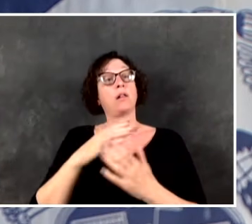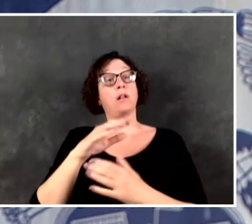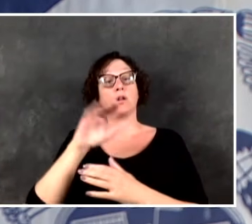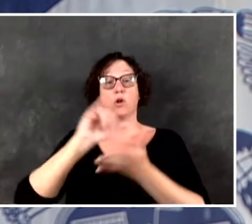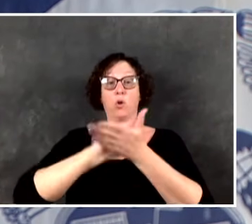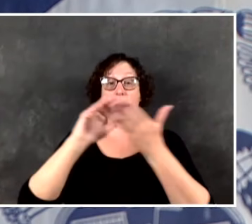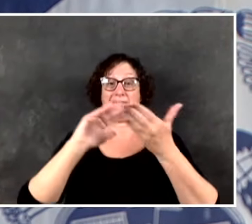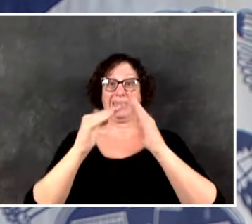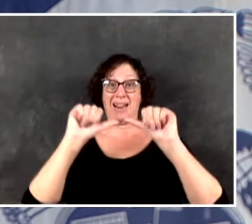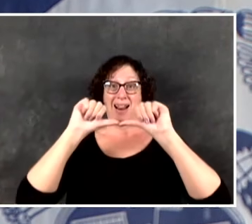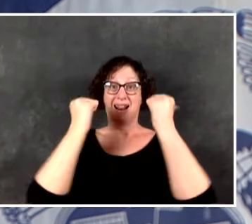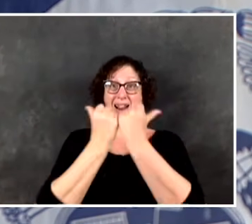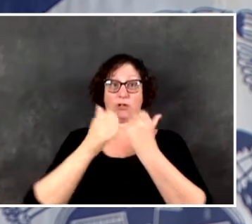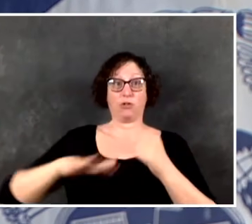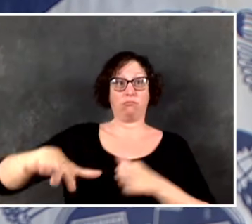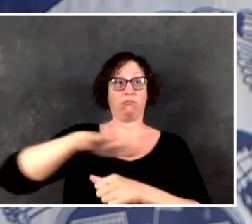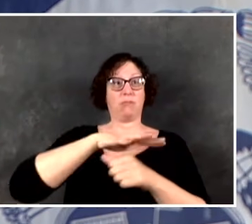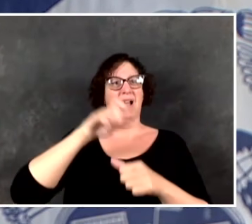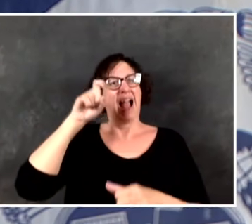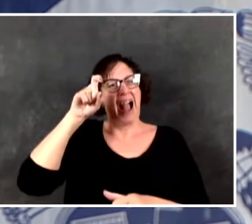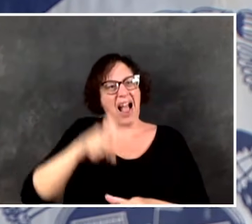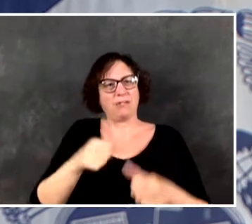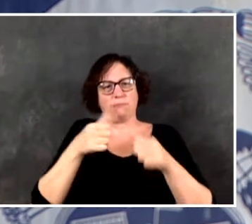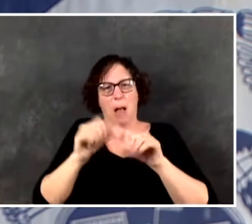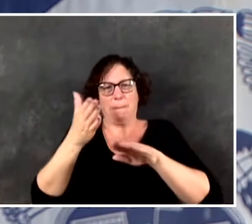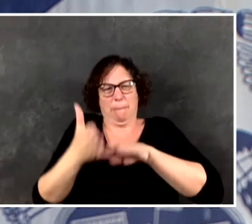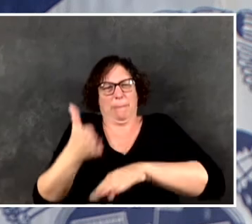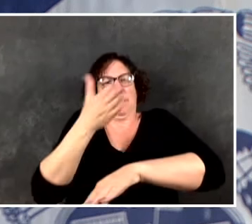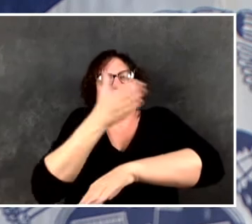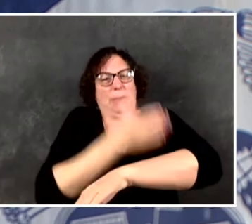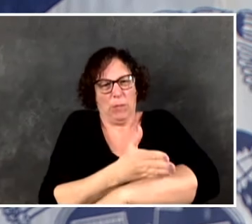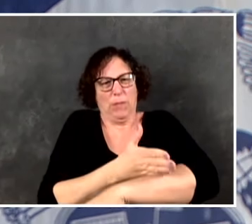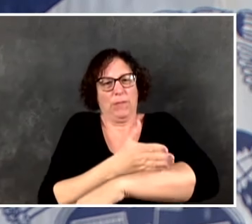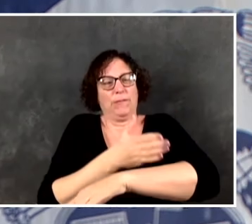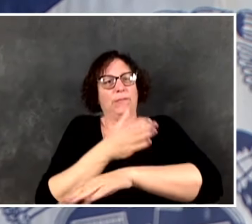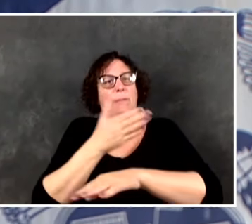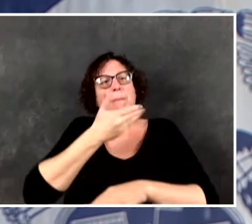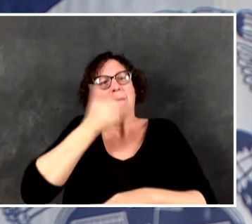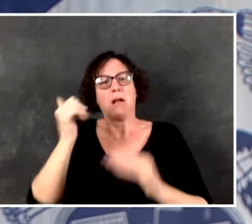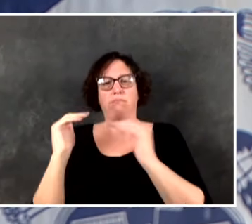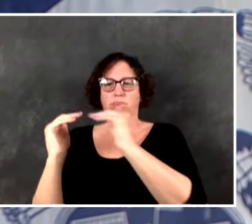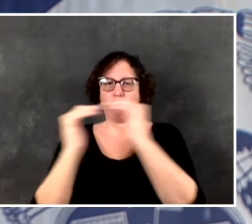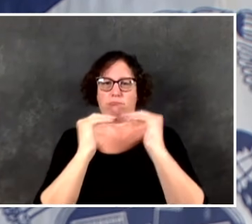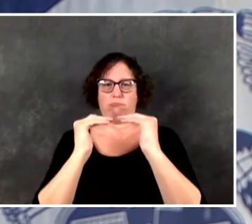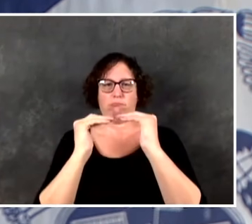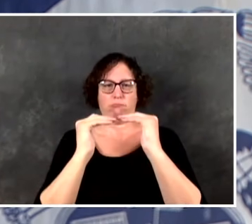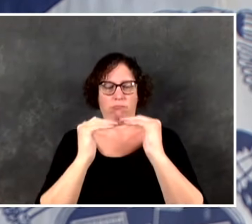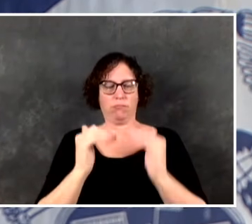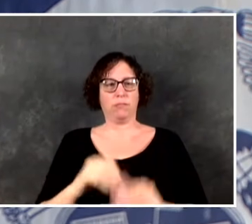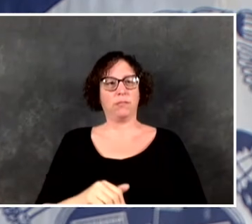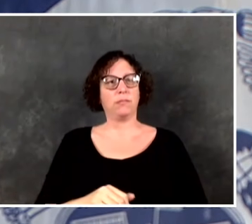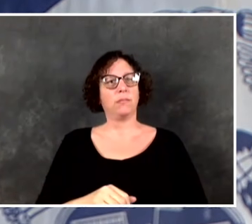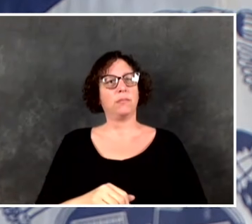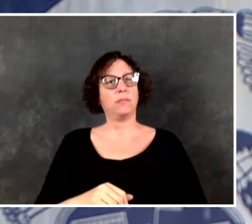METRICS. MAKING SURE ACROSS THE BOARD ARE CONTINUING THEIR DEEPENING THE WORK OF ADDRESSING DISPARITY.